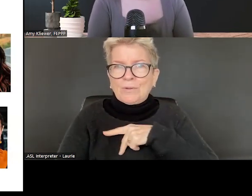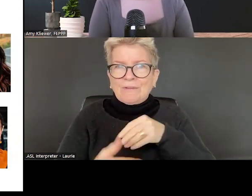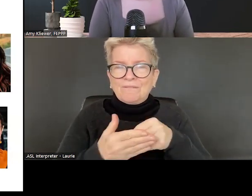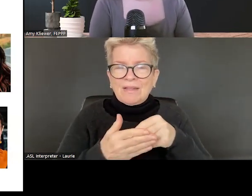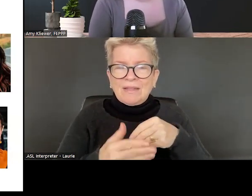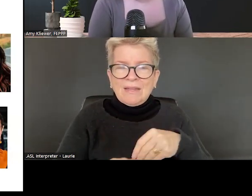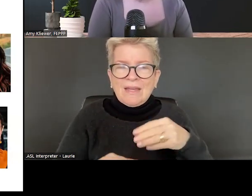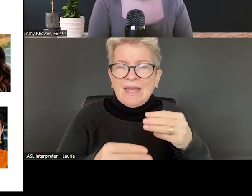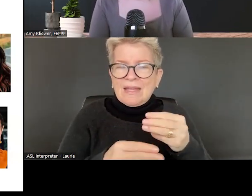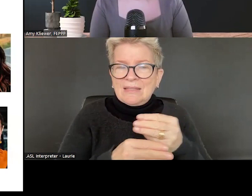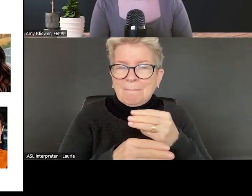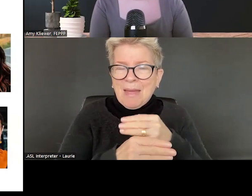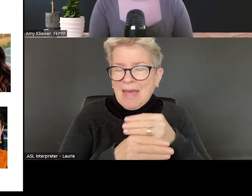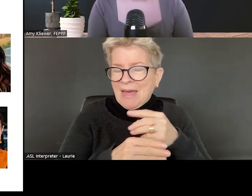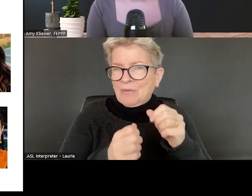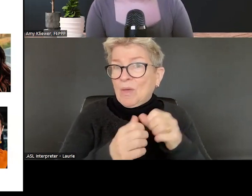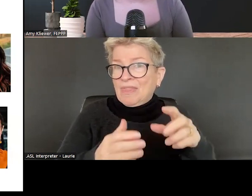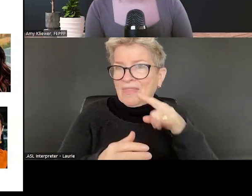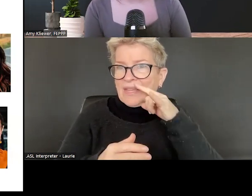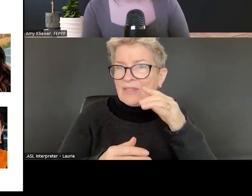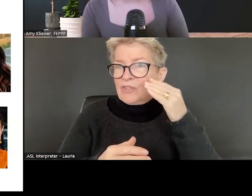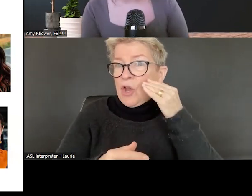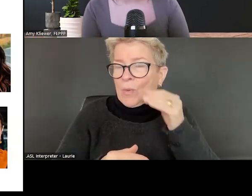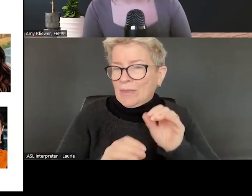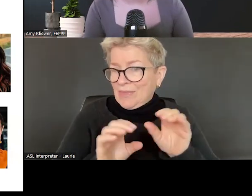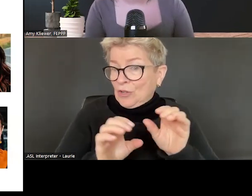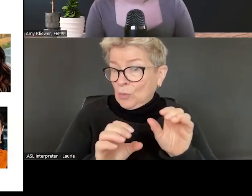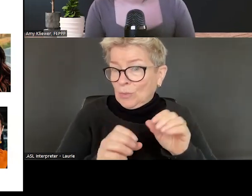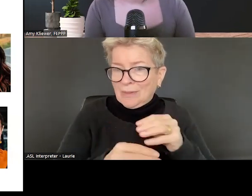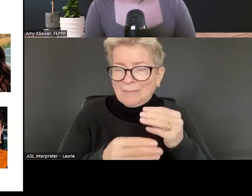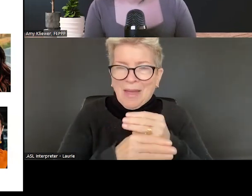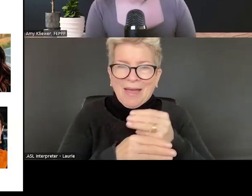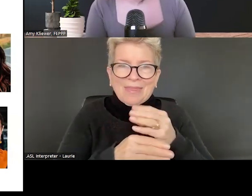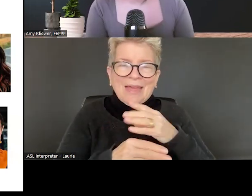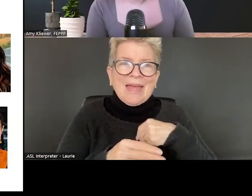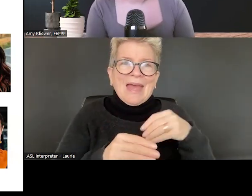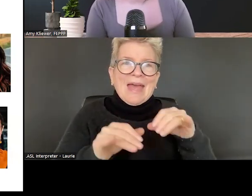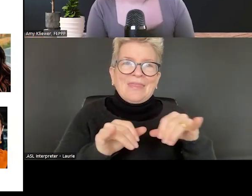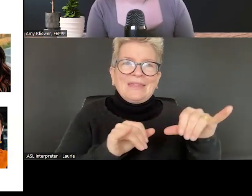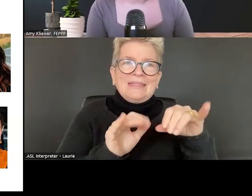kids always knowing they're doing math, and standards alignment work. My counterpart Maddy